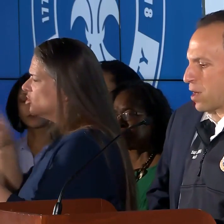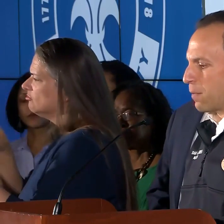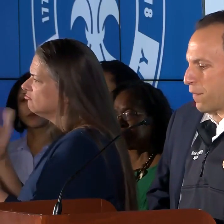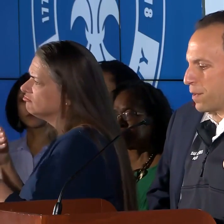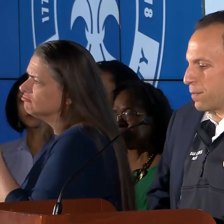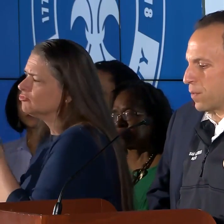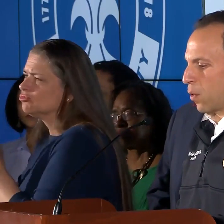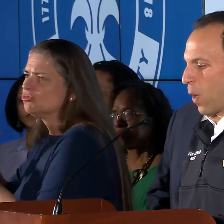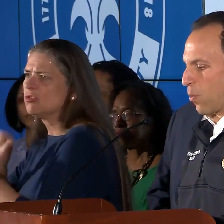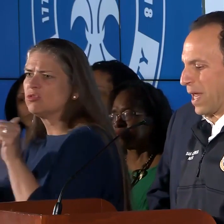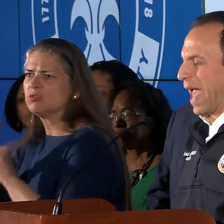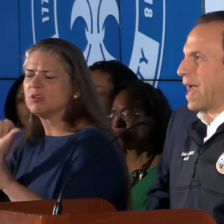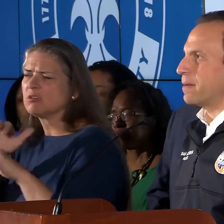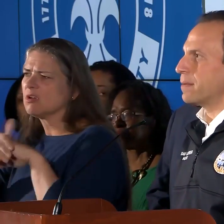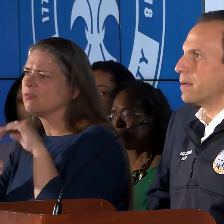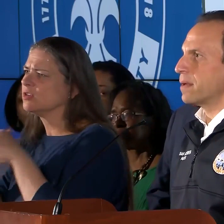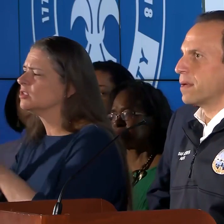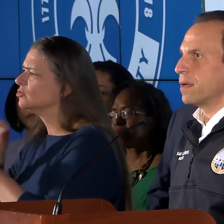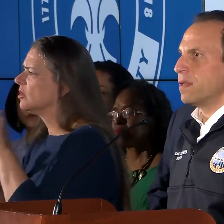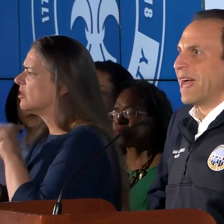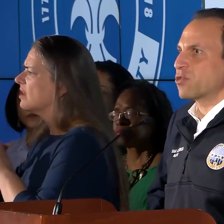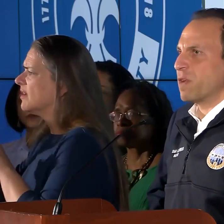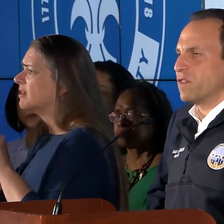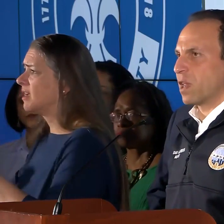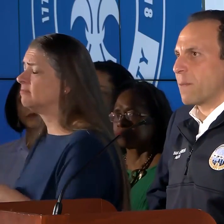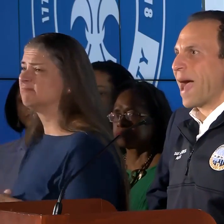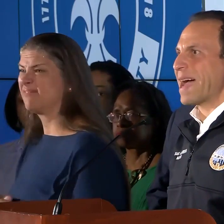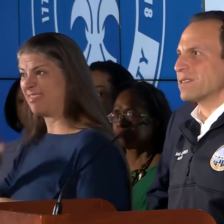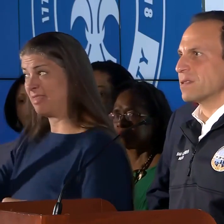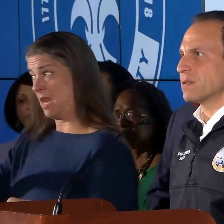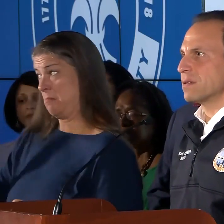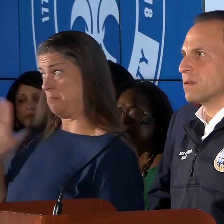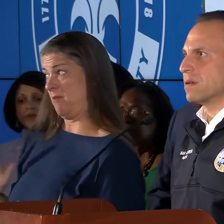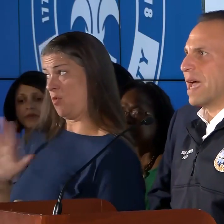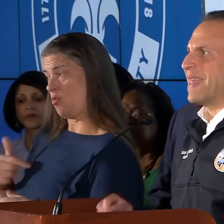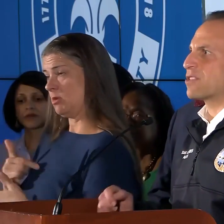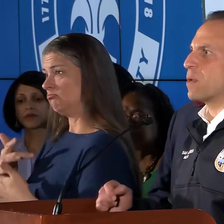comfort where we can. That's what we've done in the past and that's what we